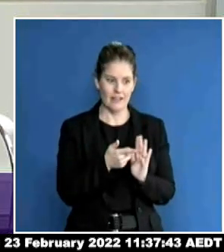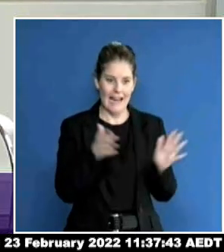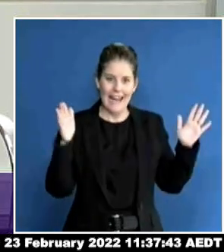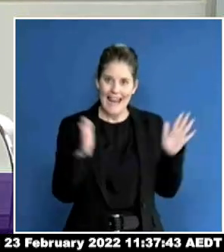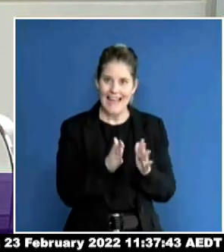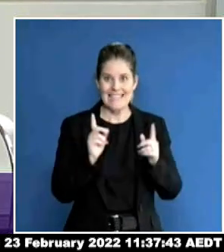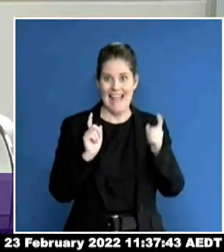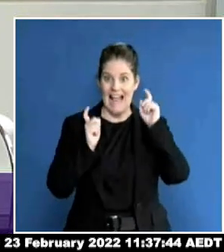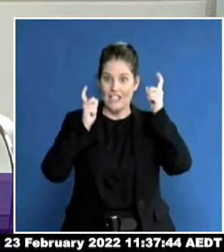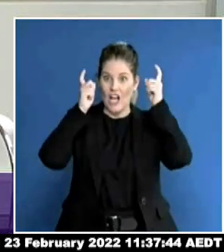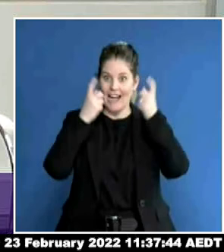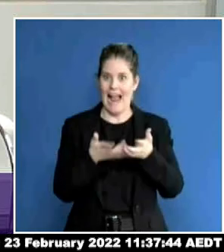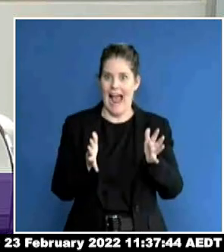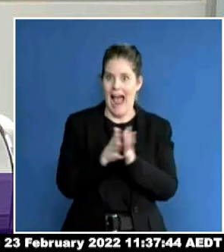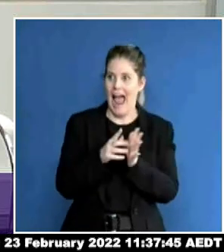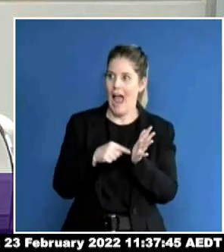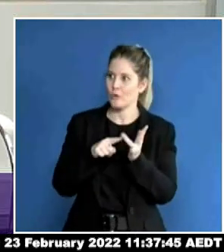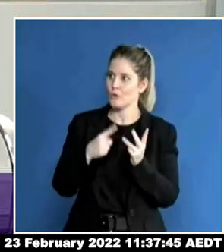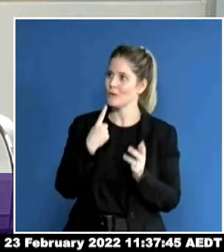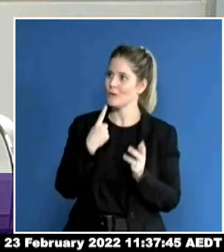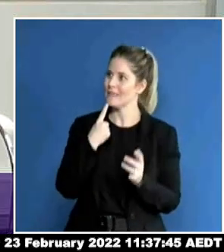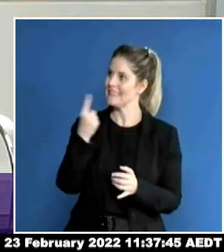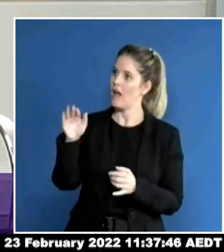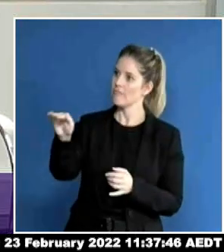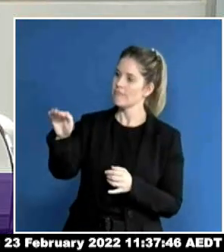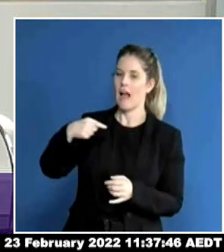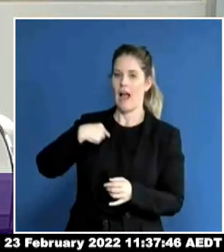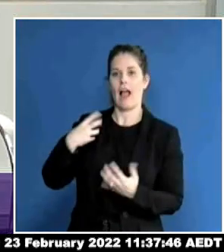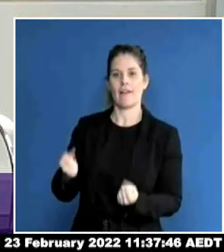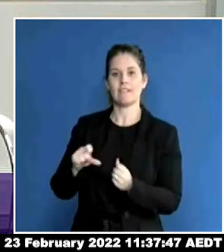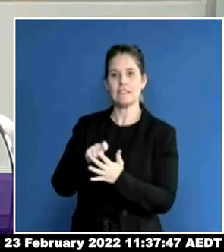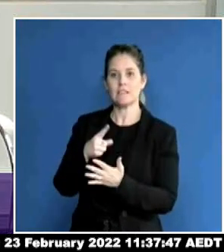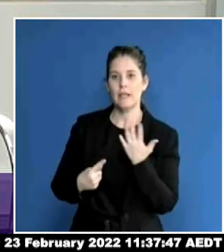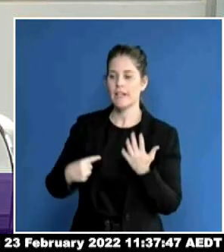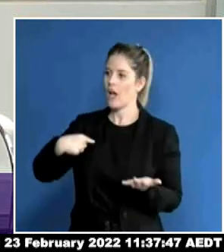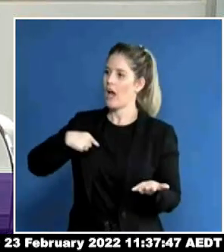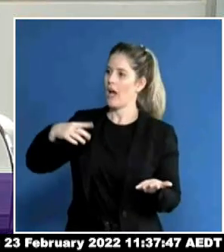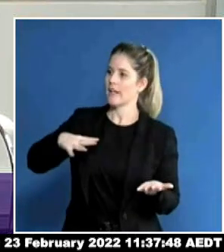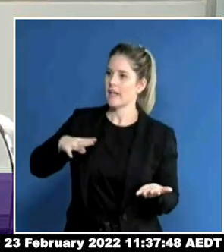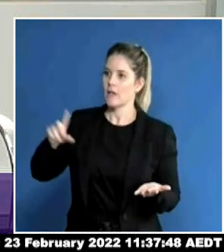There are often conversations amongst young people about how to do that in a way that